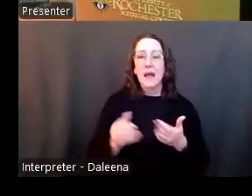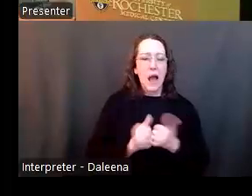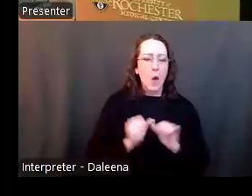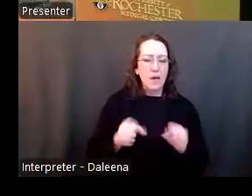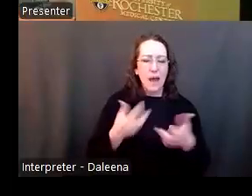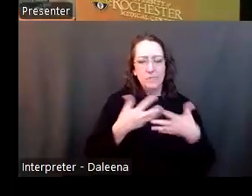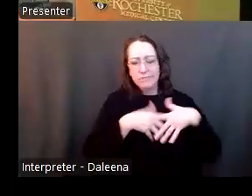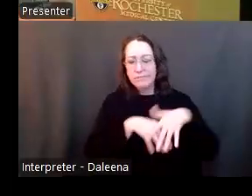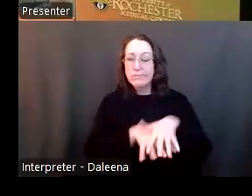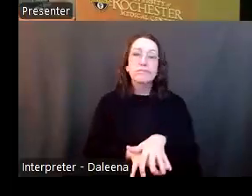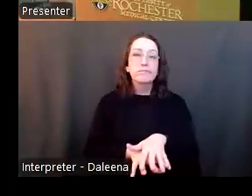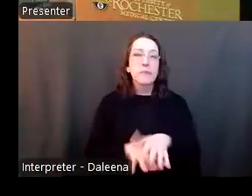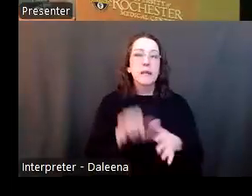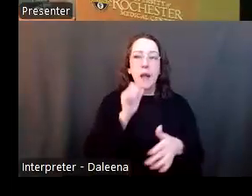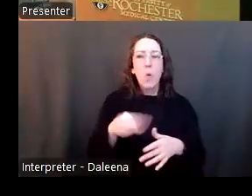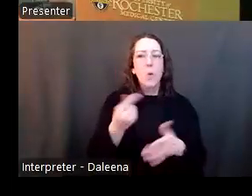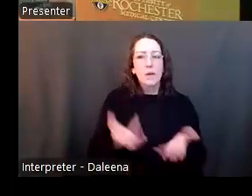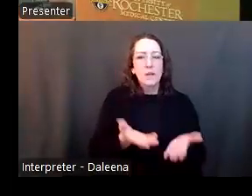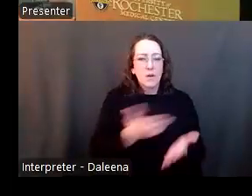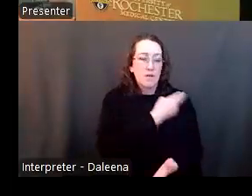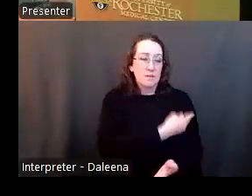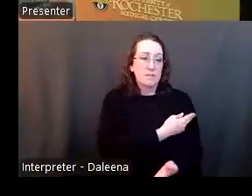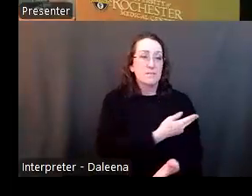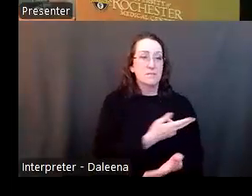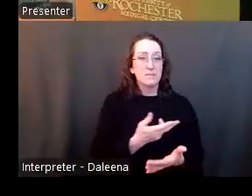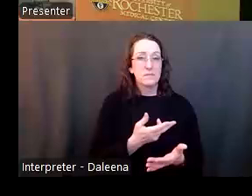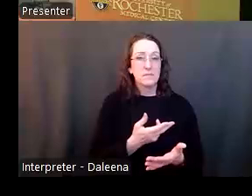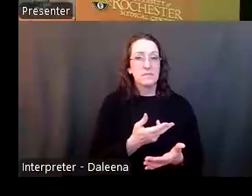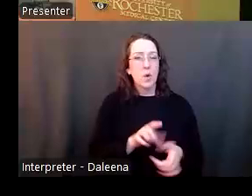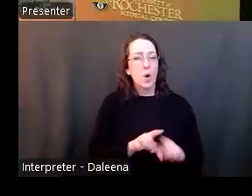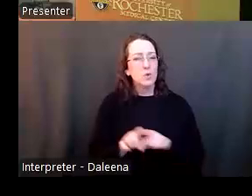this so it's not just here in the hospital um we've also started to ask patients what their